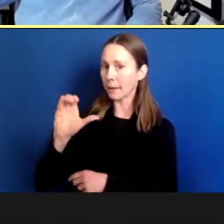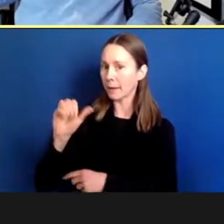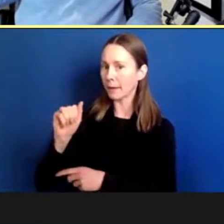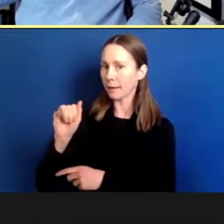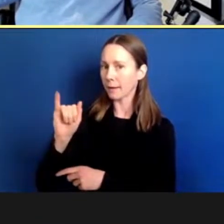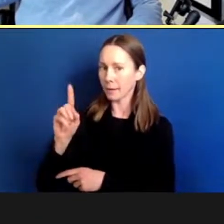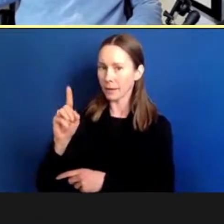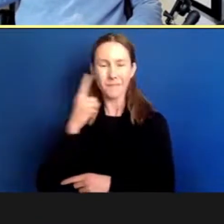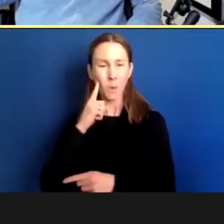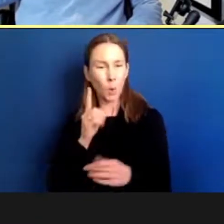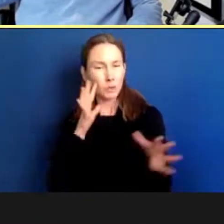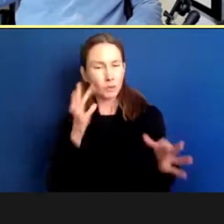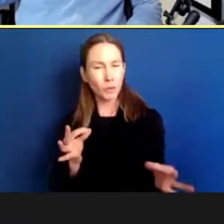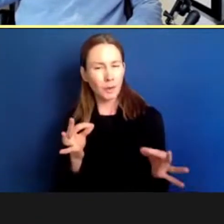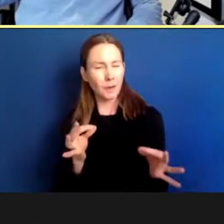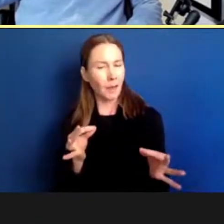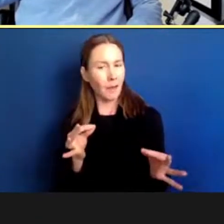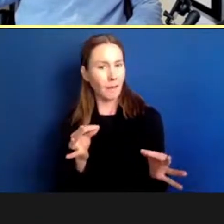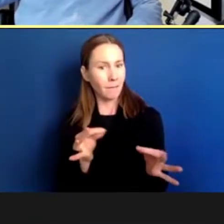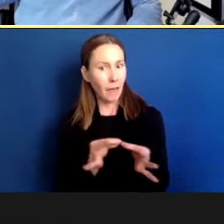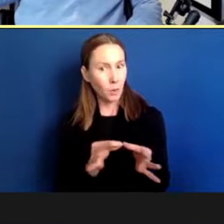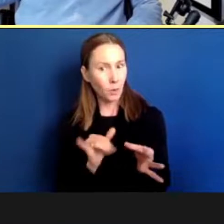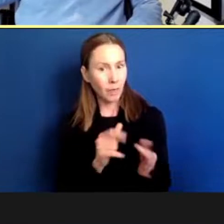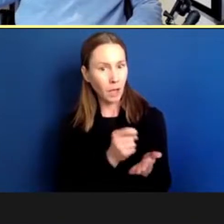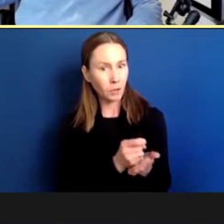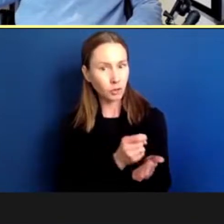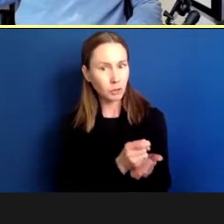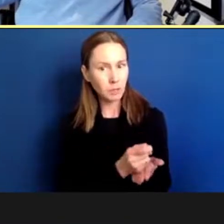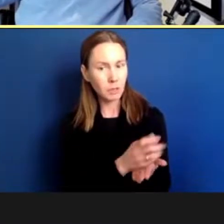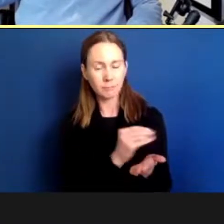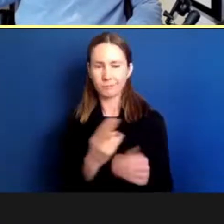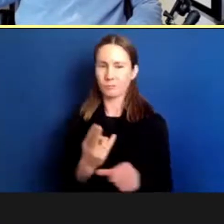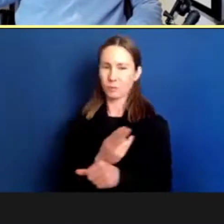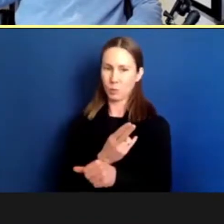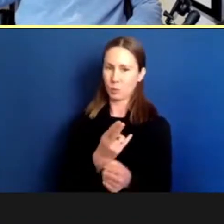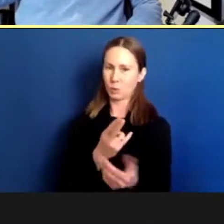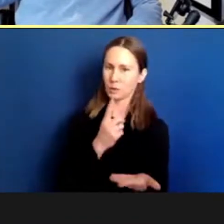and how the use of qualities impacts people with disabilities and their access to care.